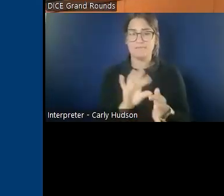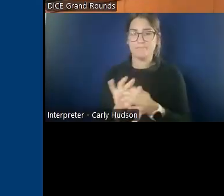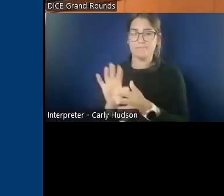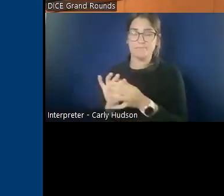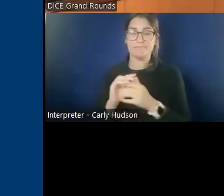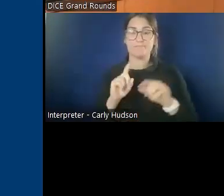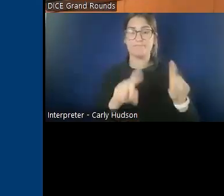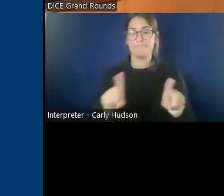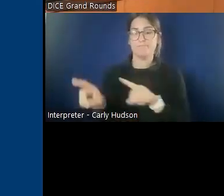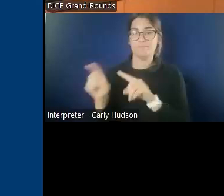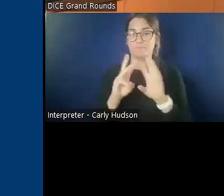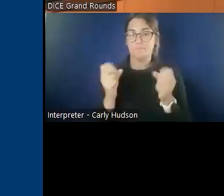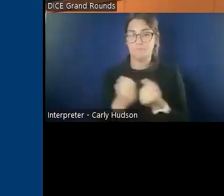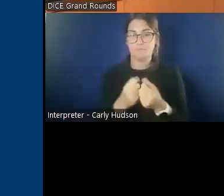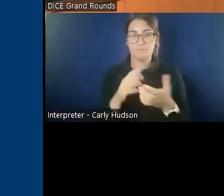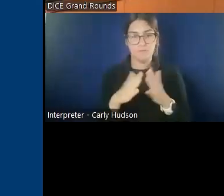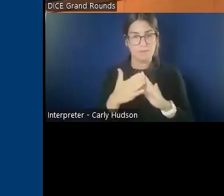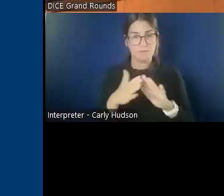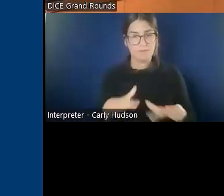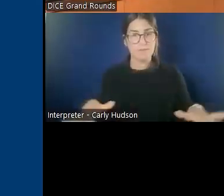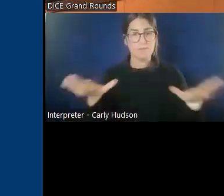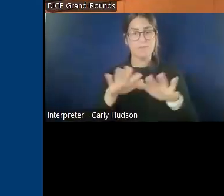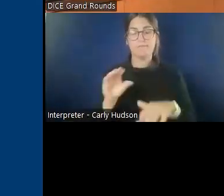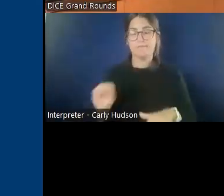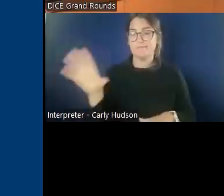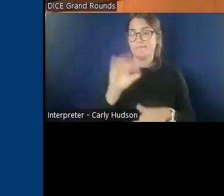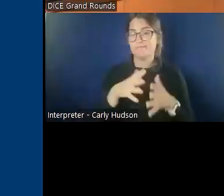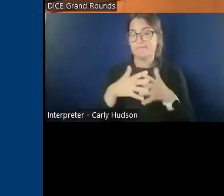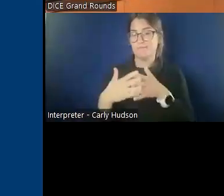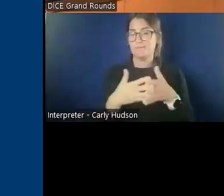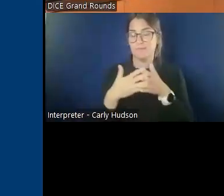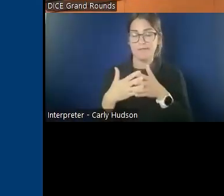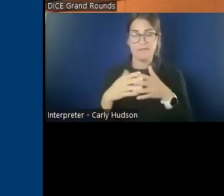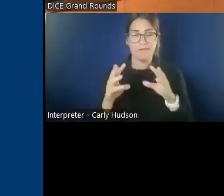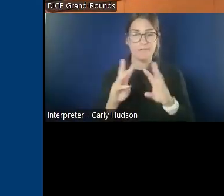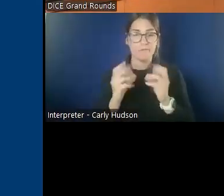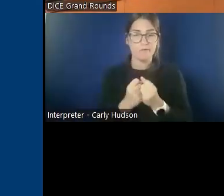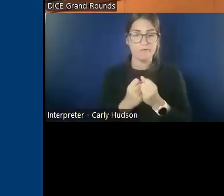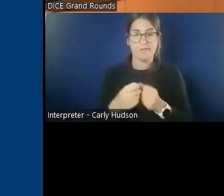in the community uh Asian-American type workshops seminars even some seminars that were sponsored